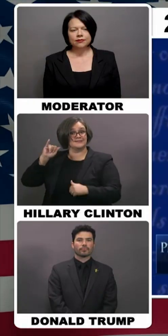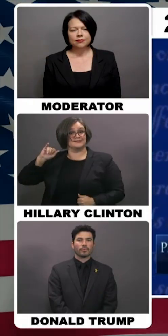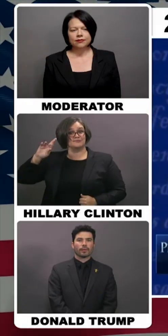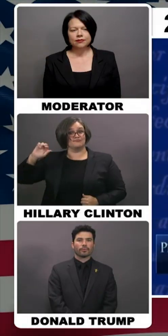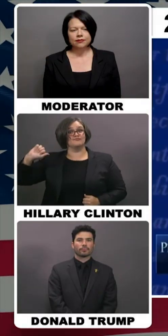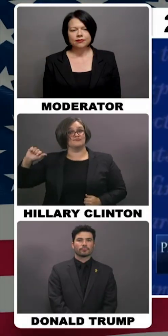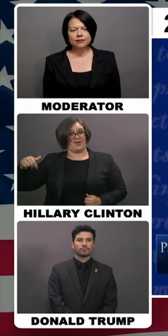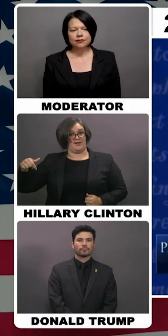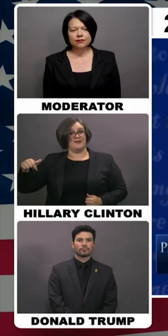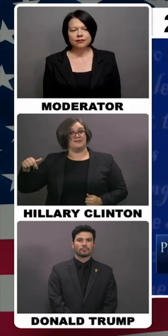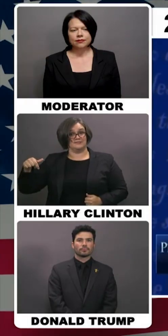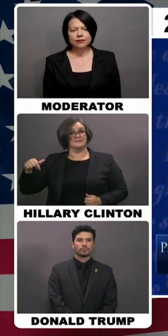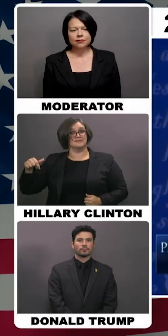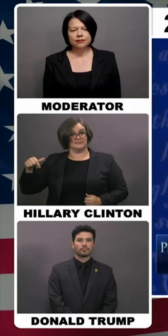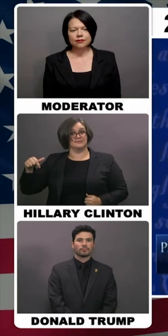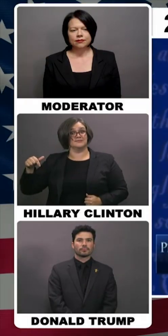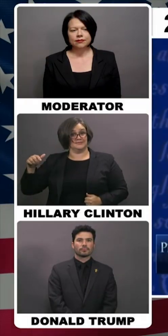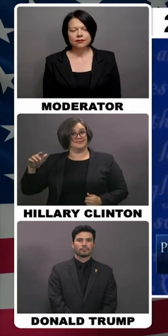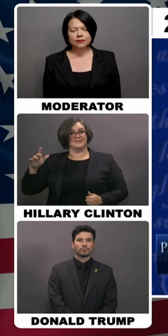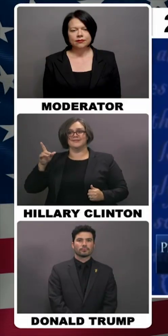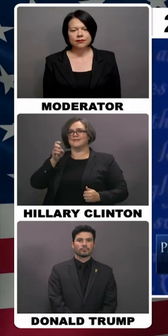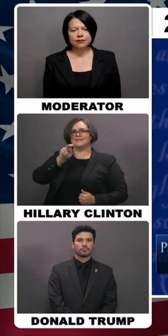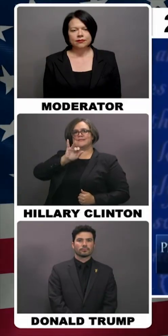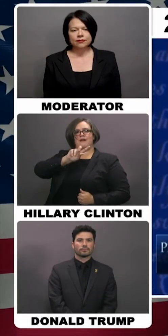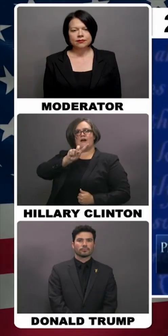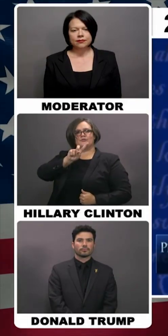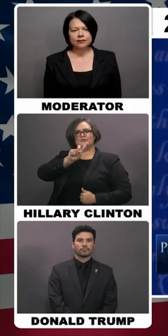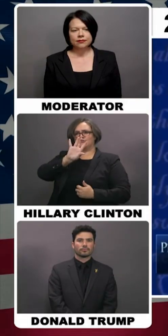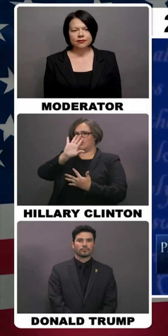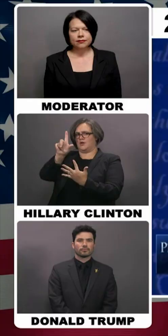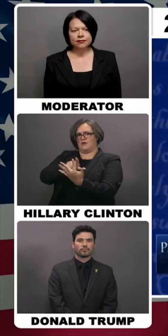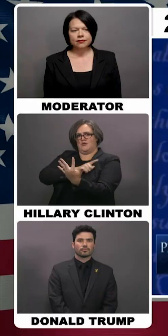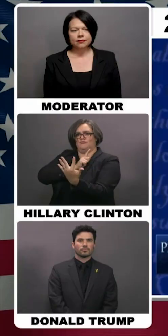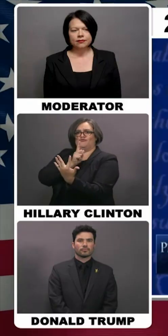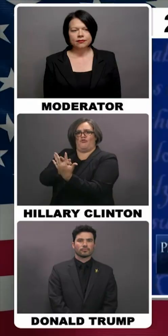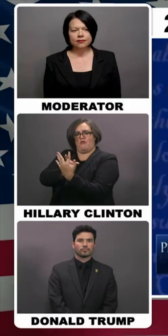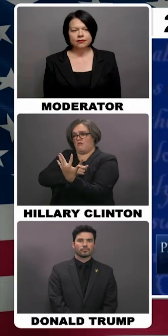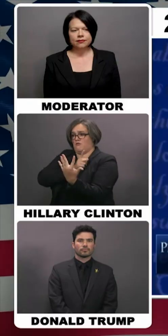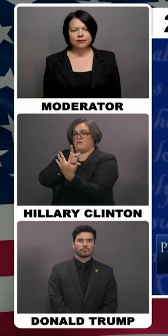and Donald insulted and attacked them for weeks over their religion.